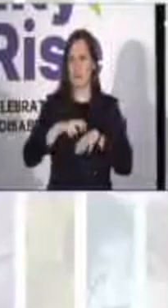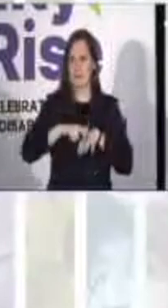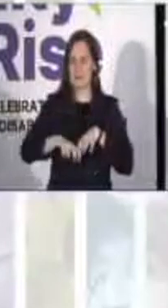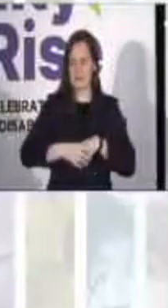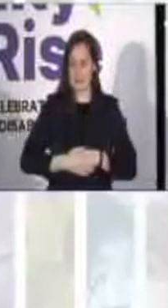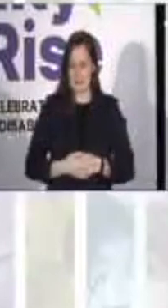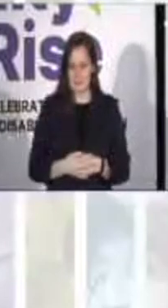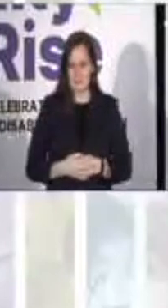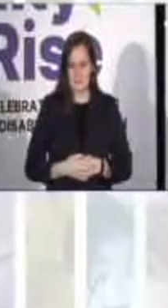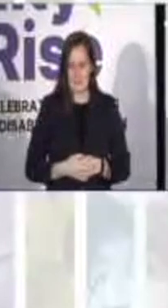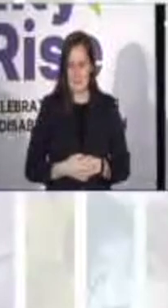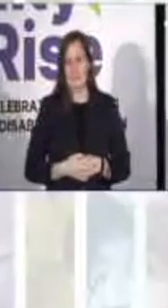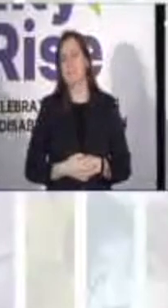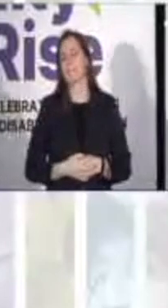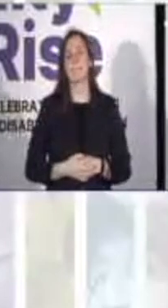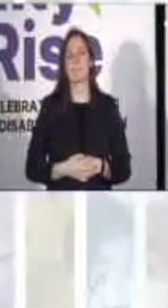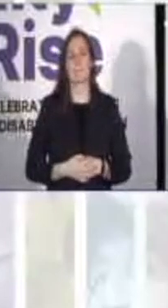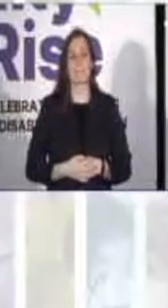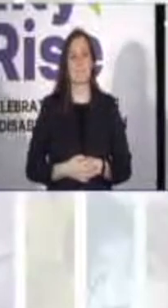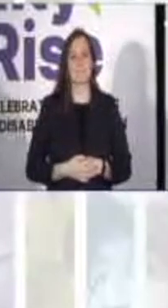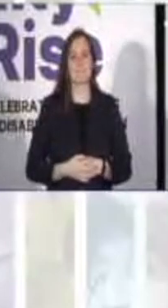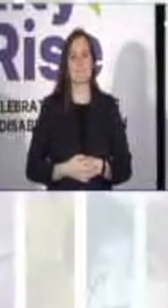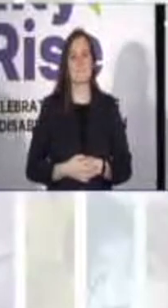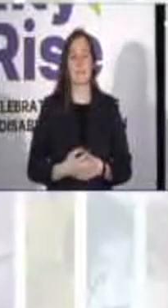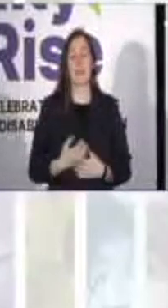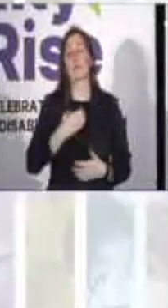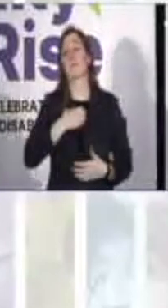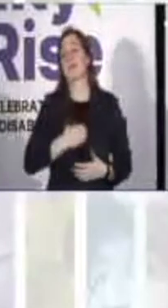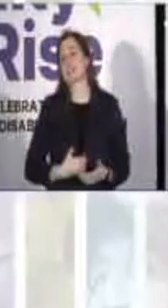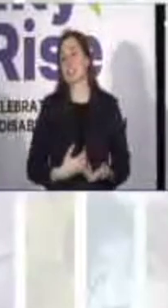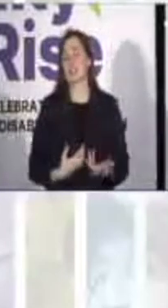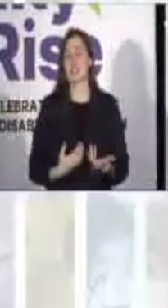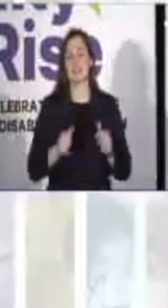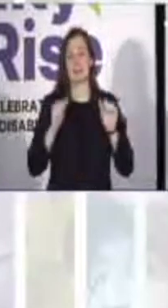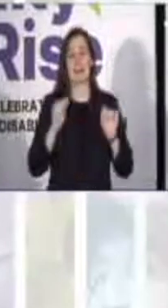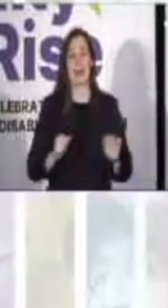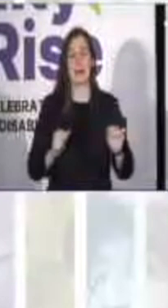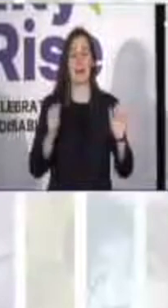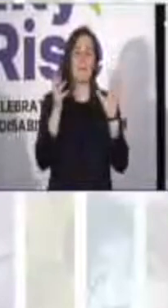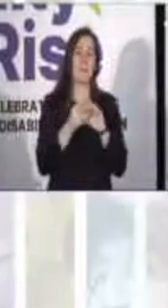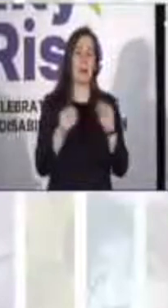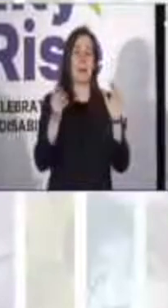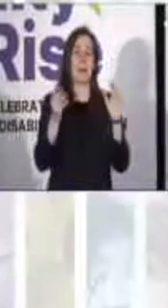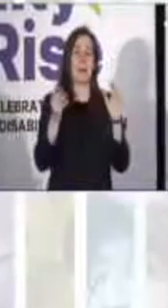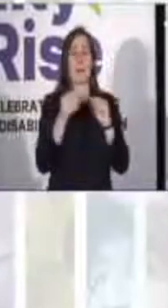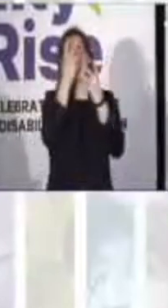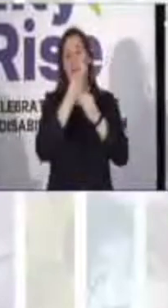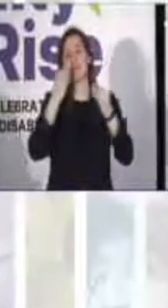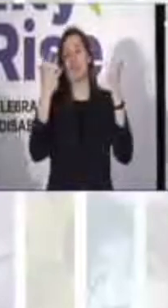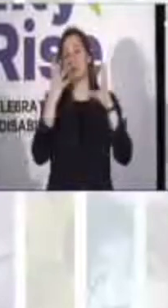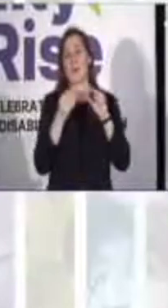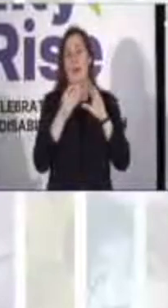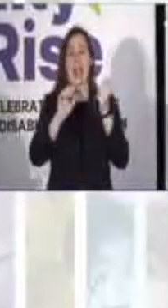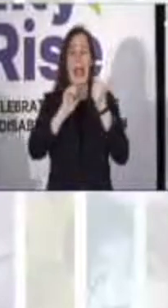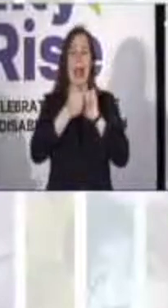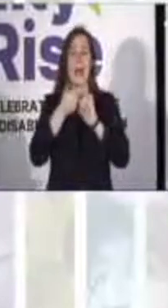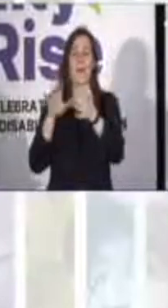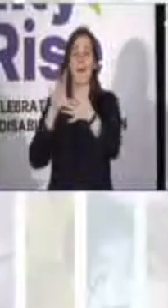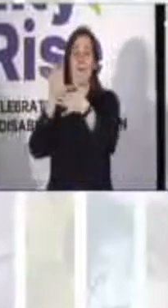HERE IS THE PART WHERE I WISH I COULD TELL YOU A GRAND STORY ABOUT HOW WE CAME TO FIND TEAM WORK BUT I DON'T ACTUALLY REMEMBER